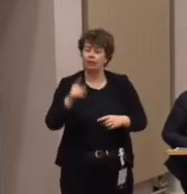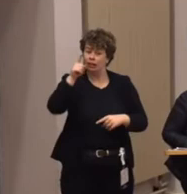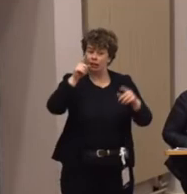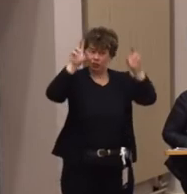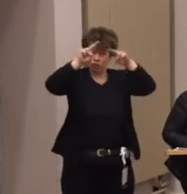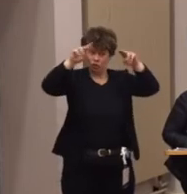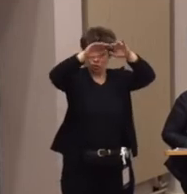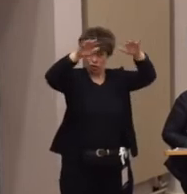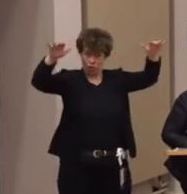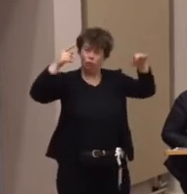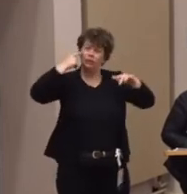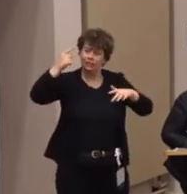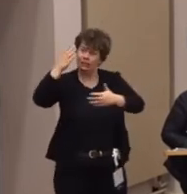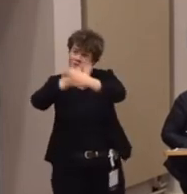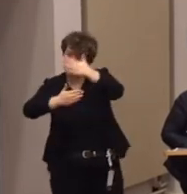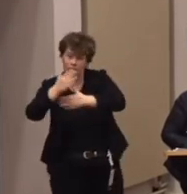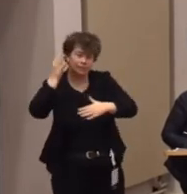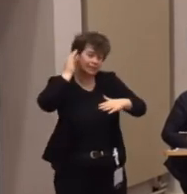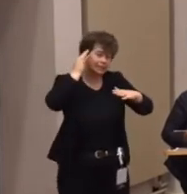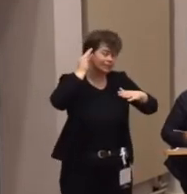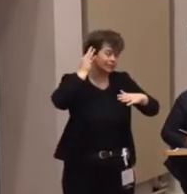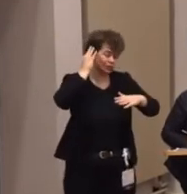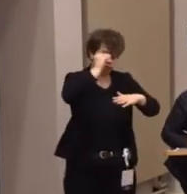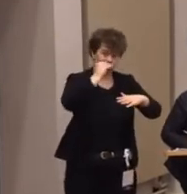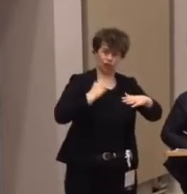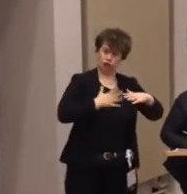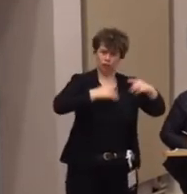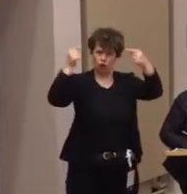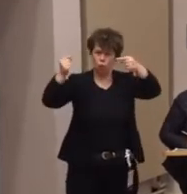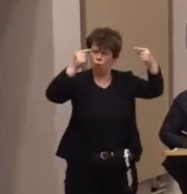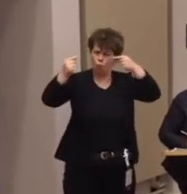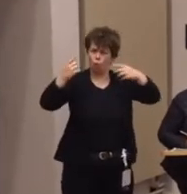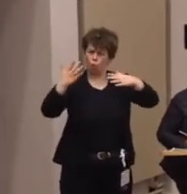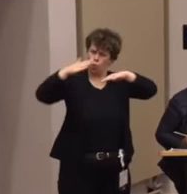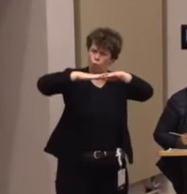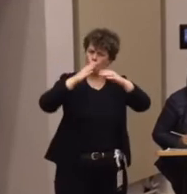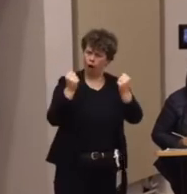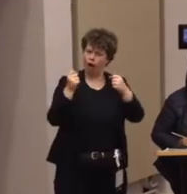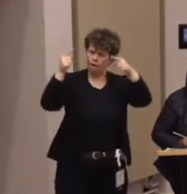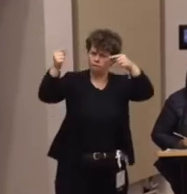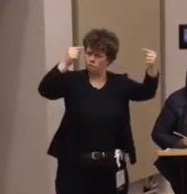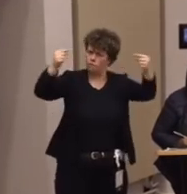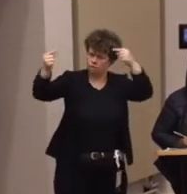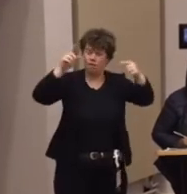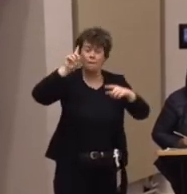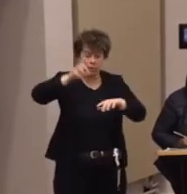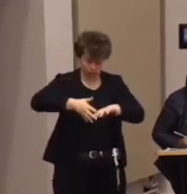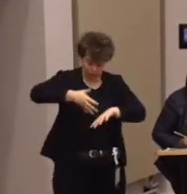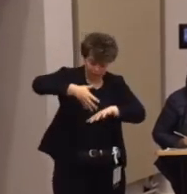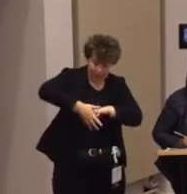intersections of disability and gender has been quite debated, but we often found this